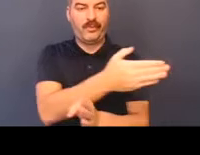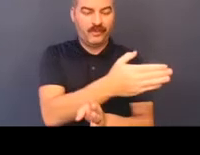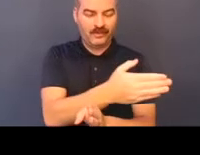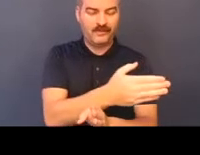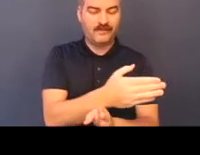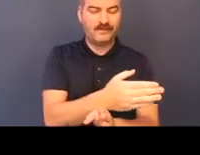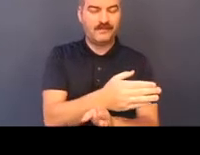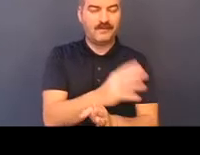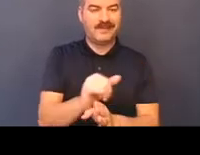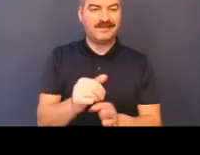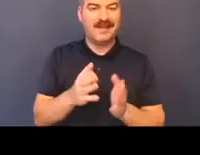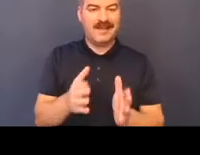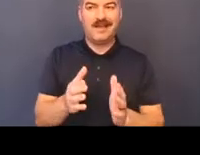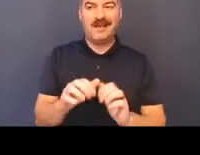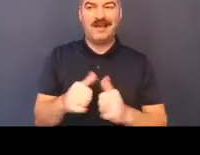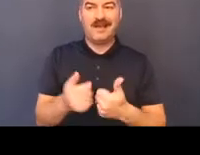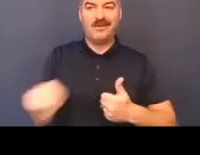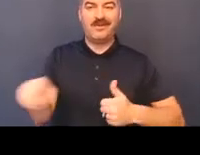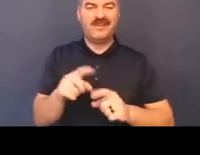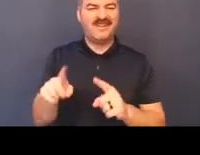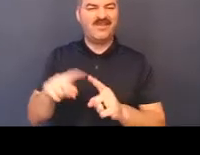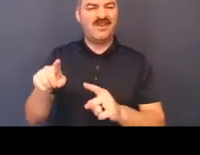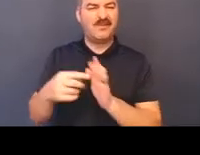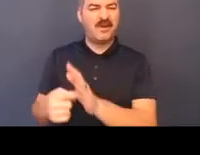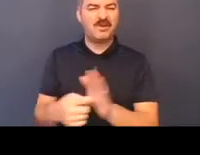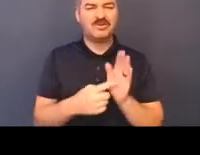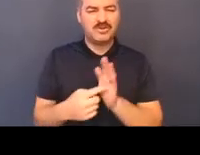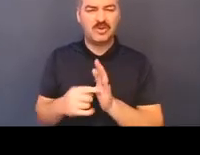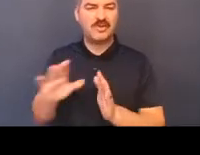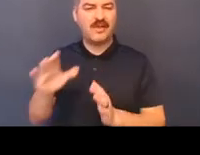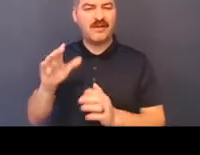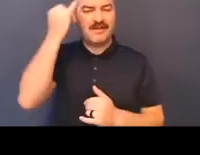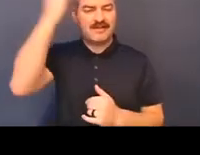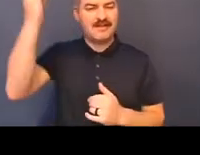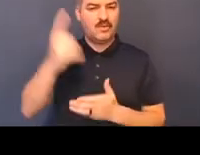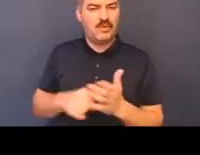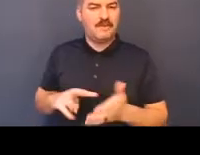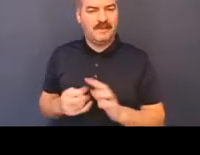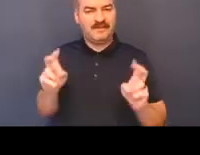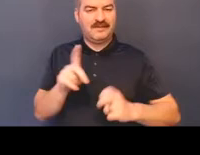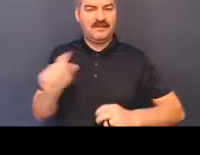the ways that the various models of disability supply their conceptions of disability embodied